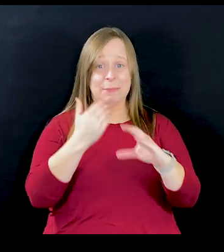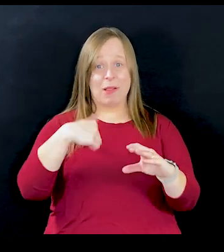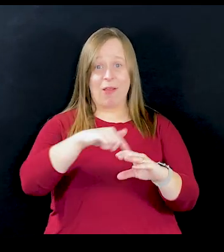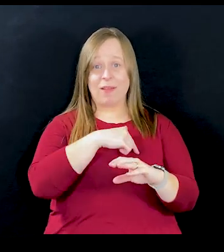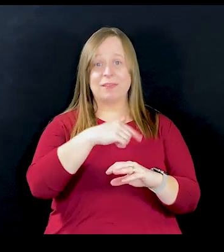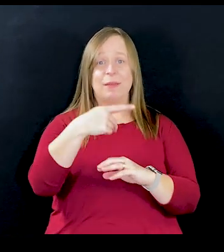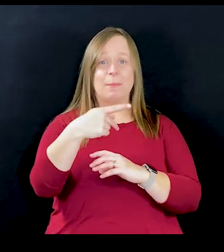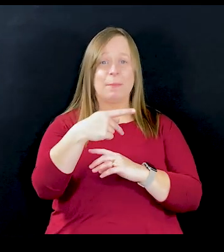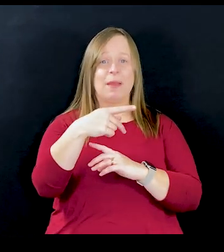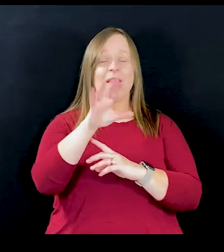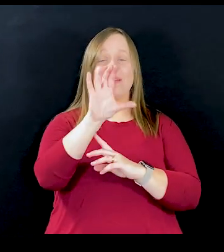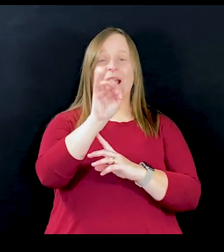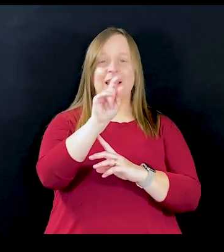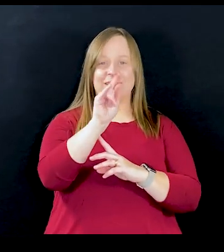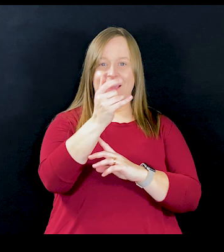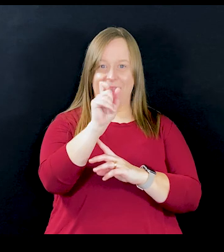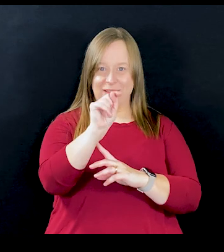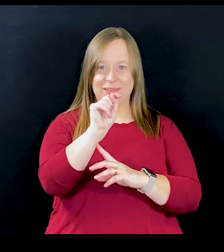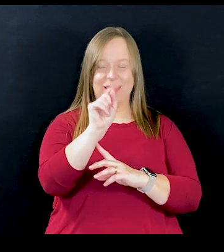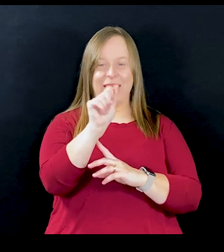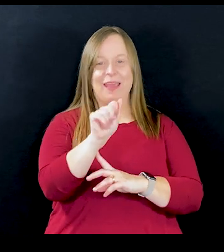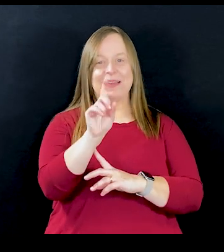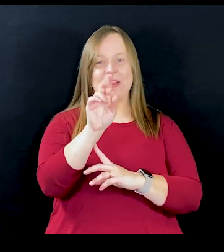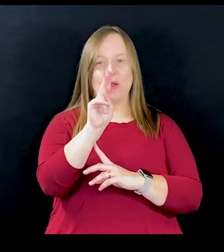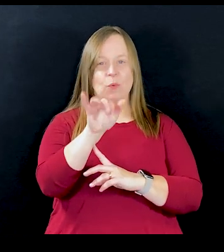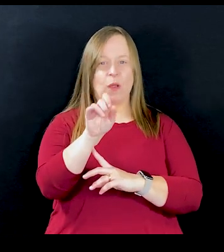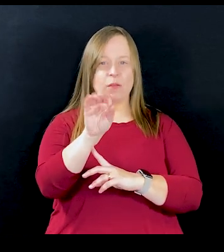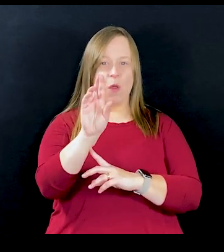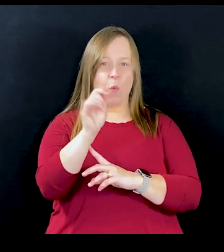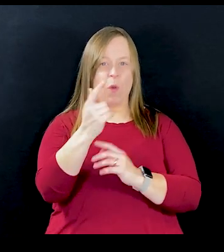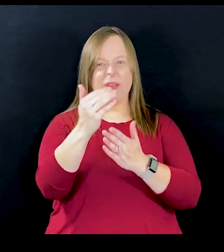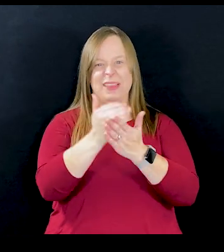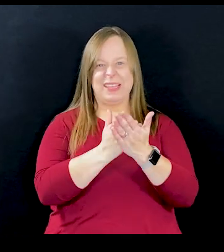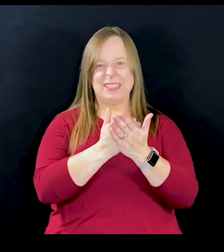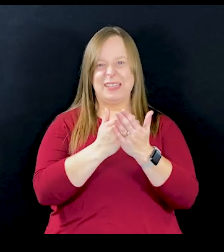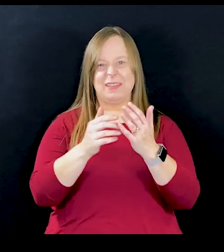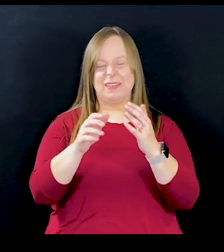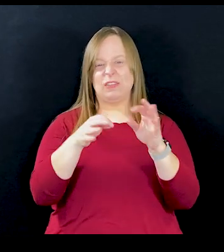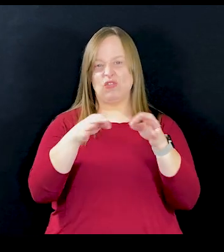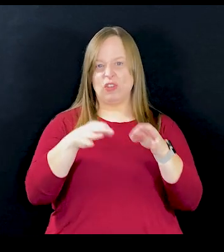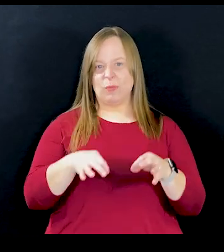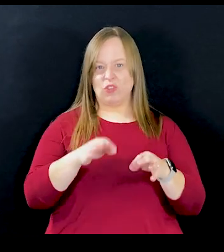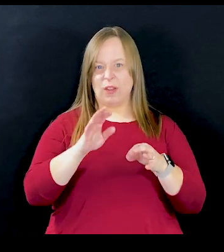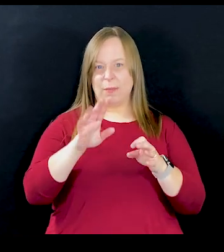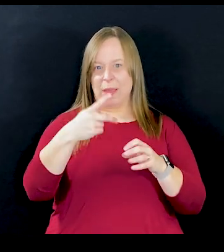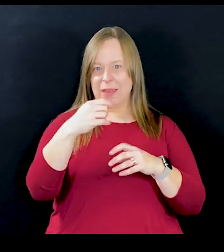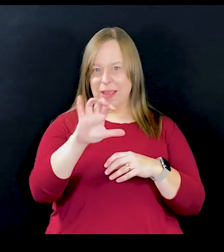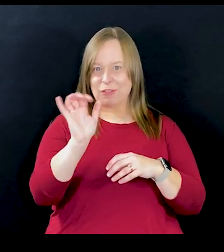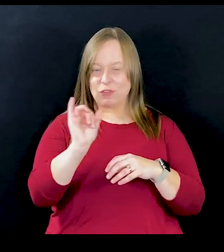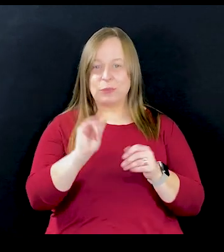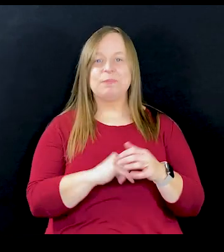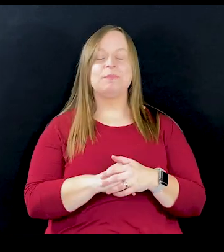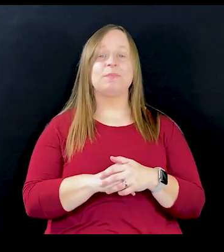You can email us at contact@drny.org and we will list that in the description of this podcast.